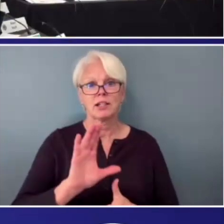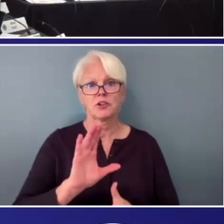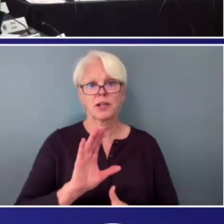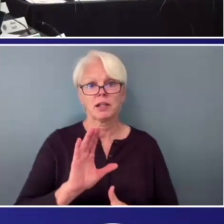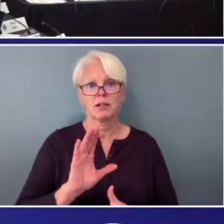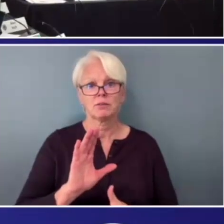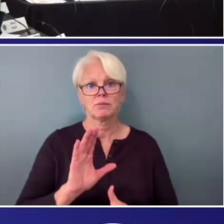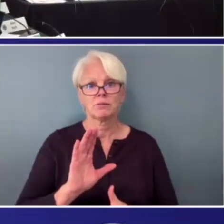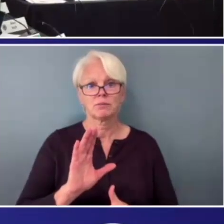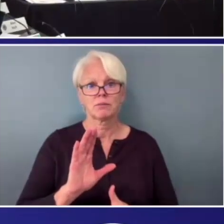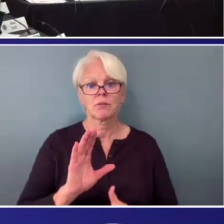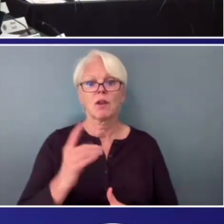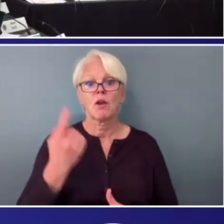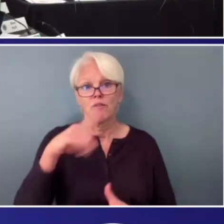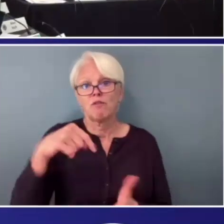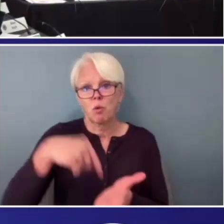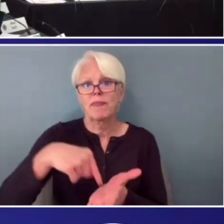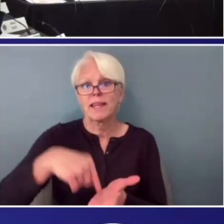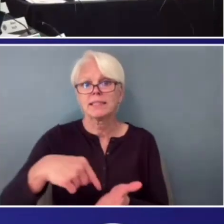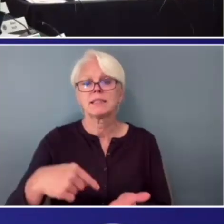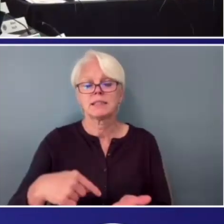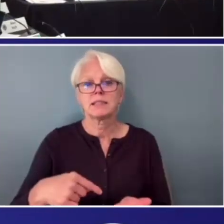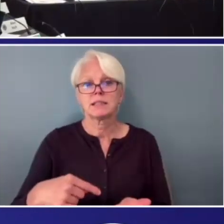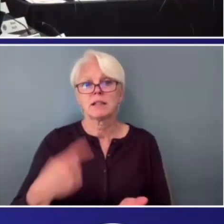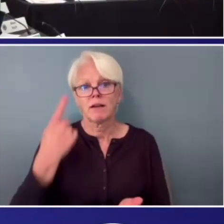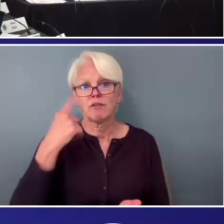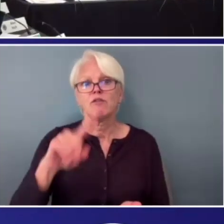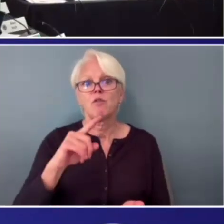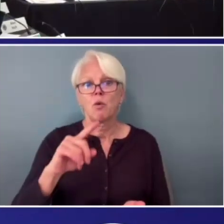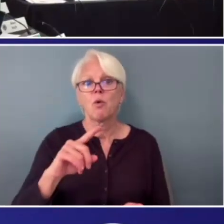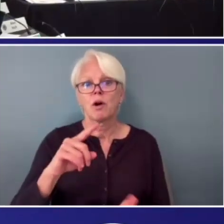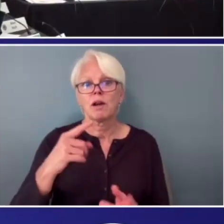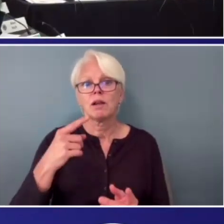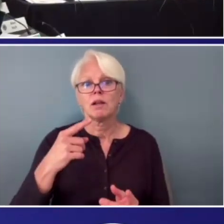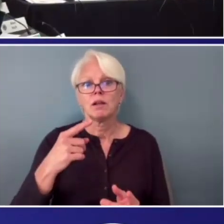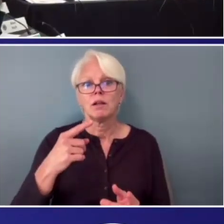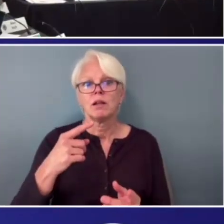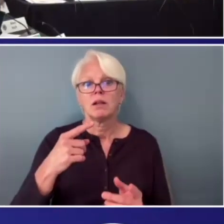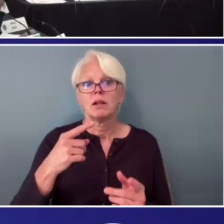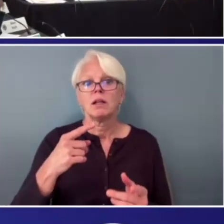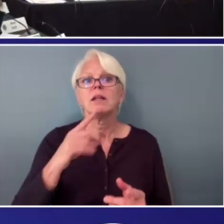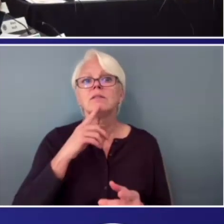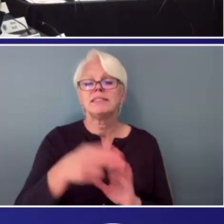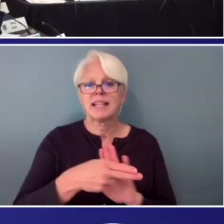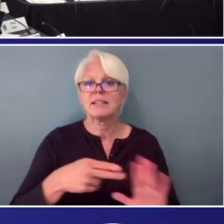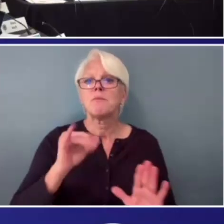for this. For the designated by the institution as a professional degree section.